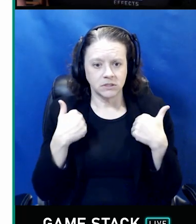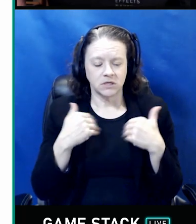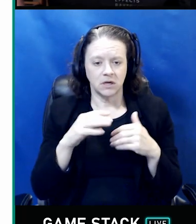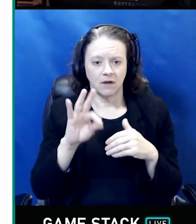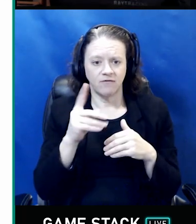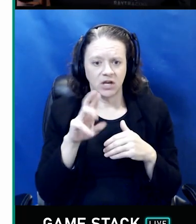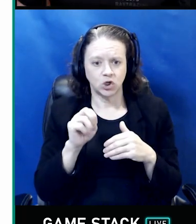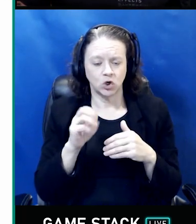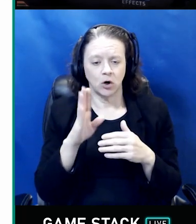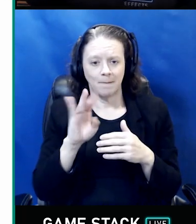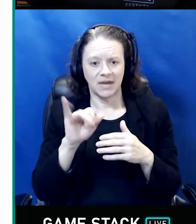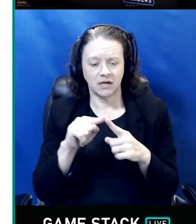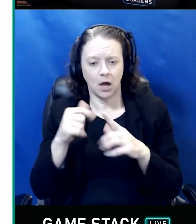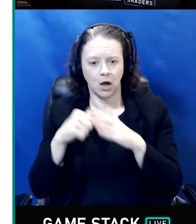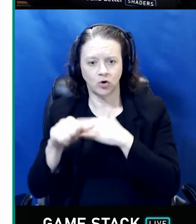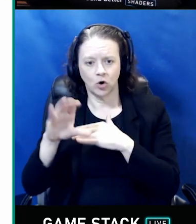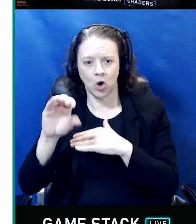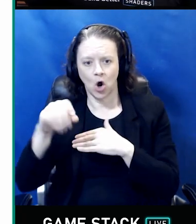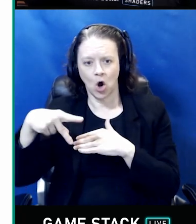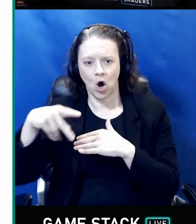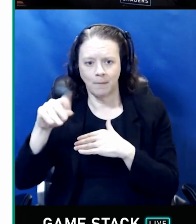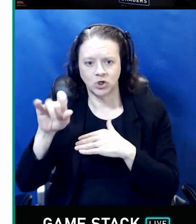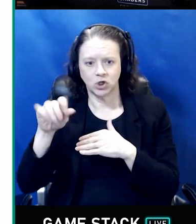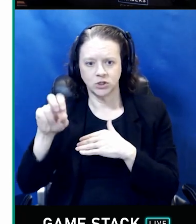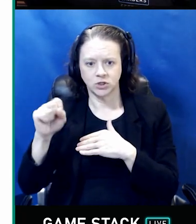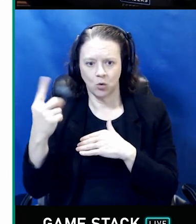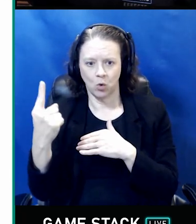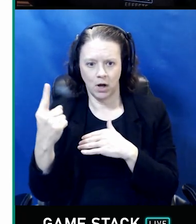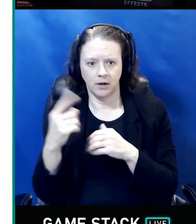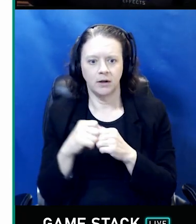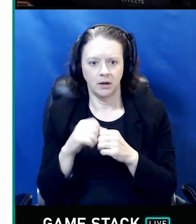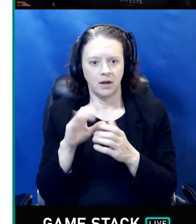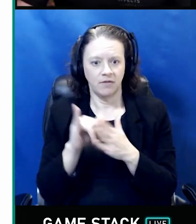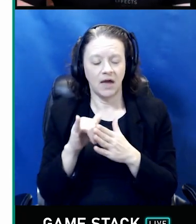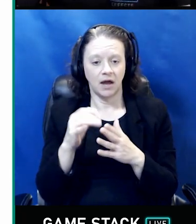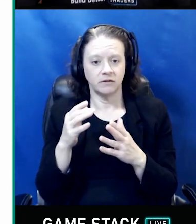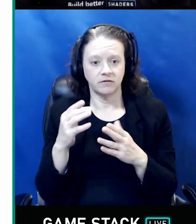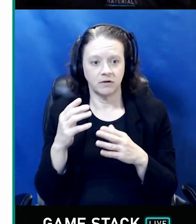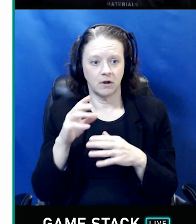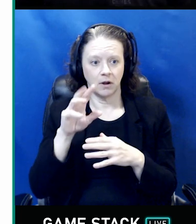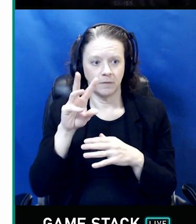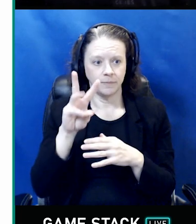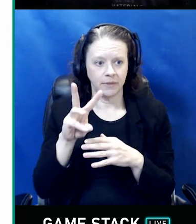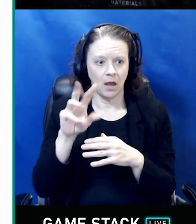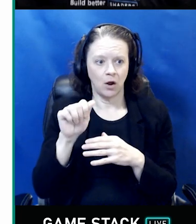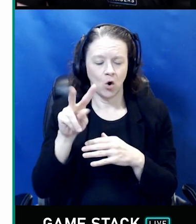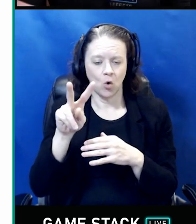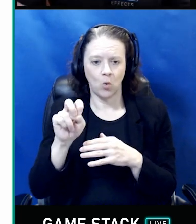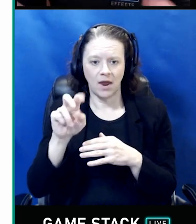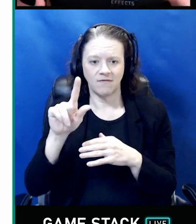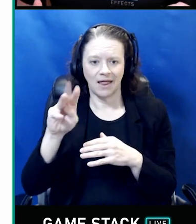which is in options 1 and it is the WaveLaneCountMin and WaveLaneCountMax. And what that says is OK,